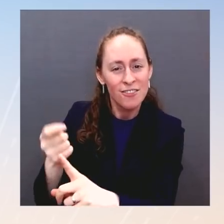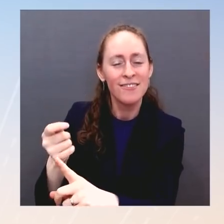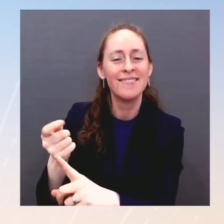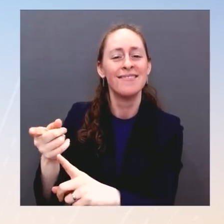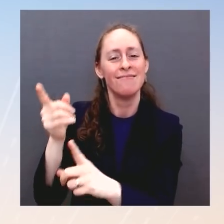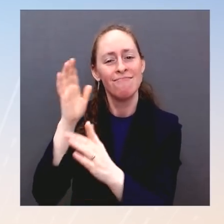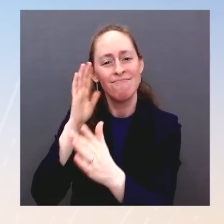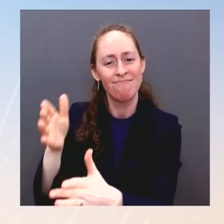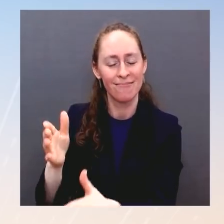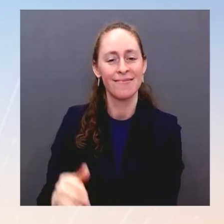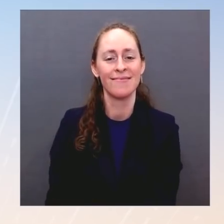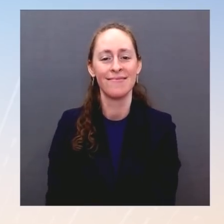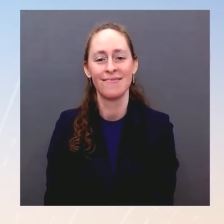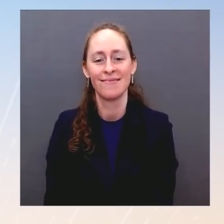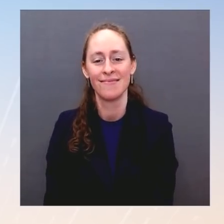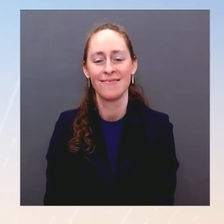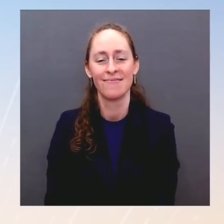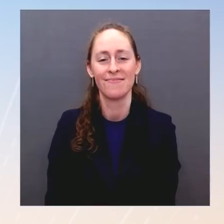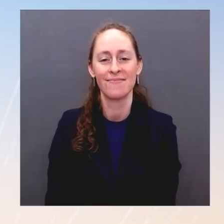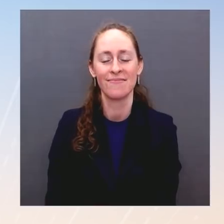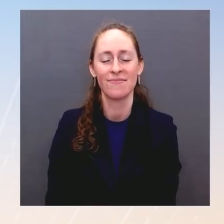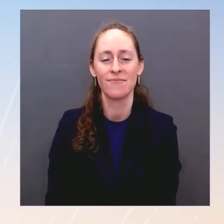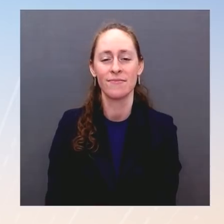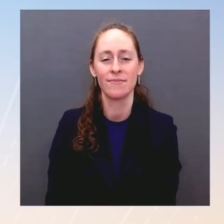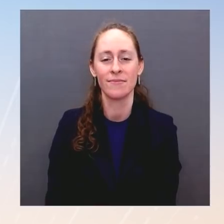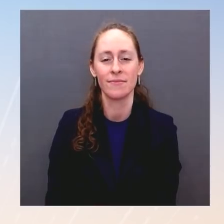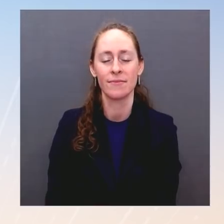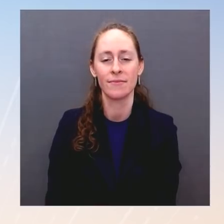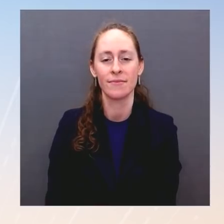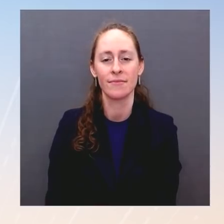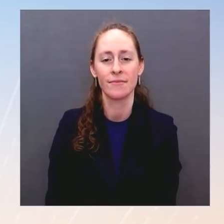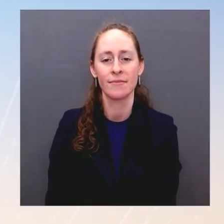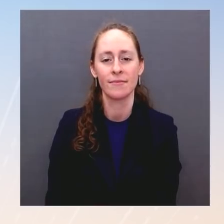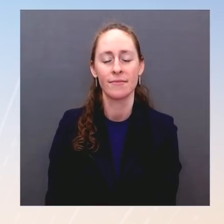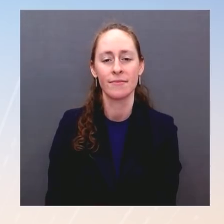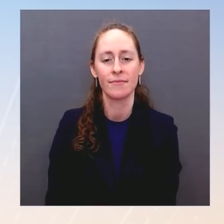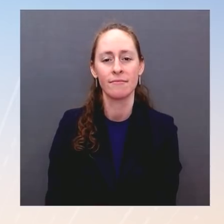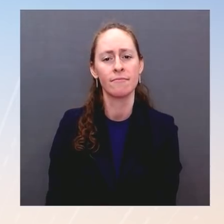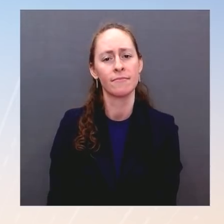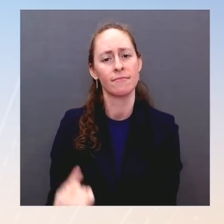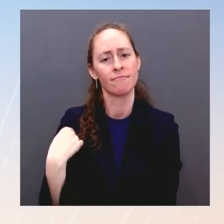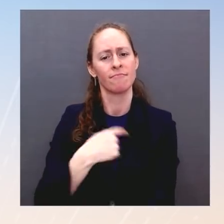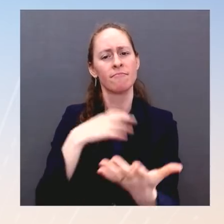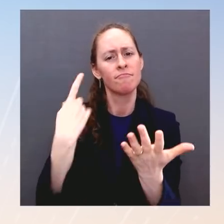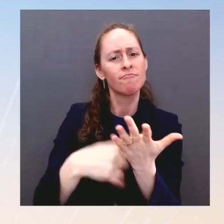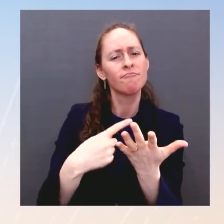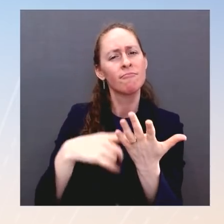I talked to him about -- with him about this this morning, and you heard him lay this out in great detail in his remarks: